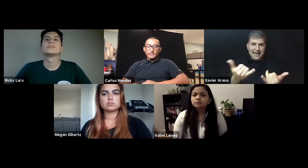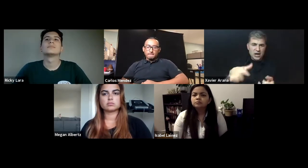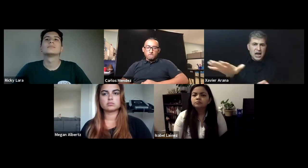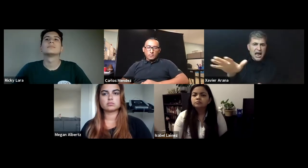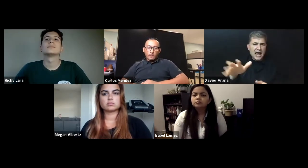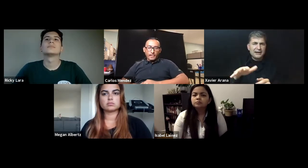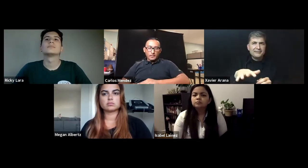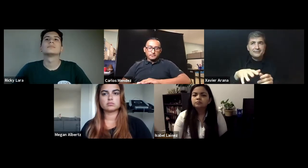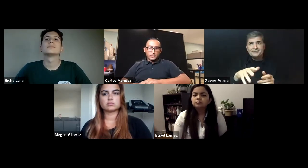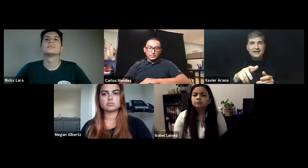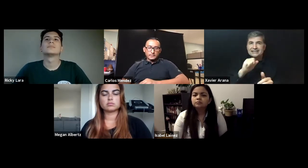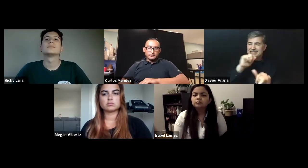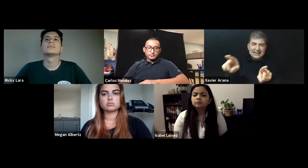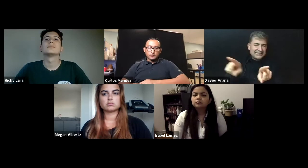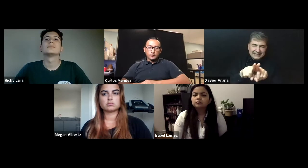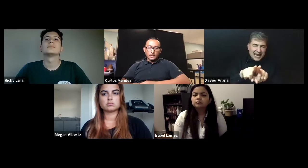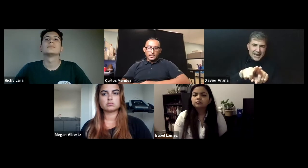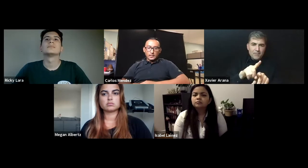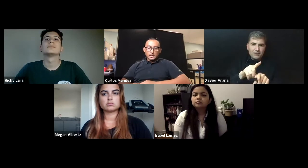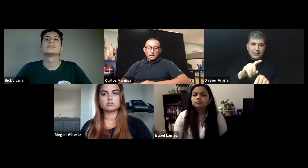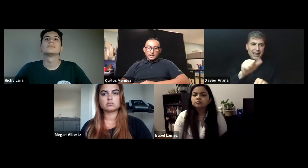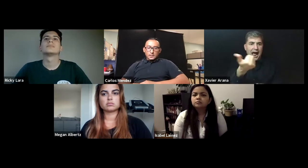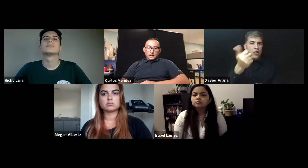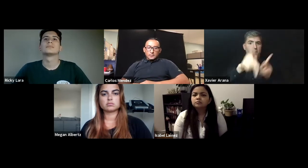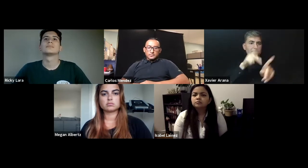in Minnesota, everything is... There's not a lot.